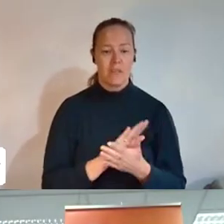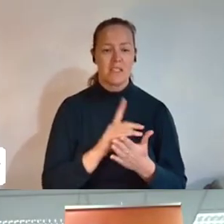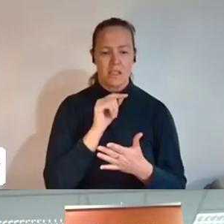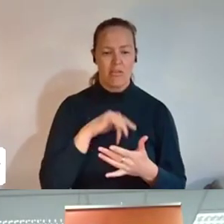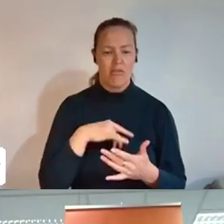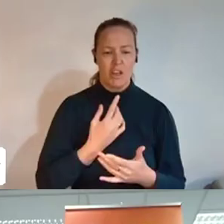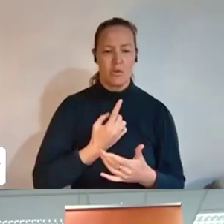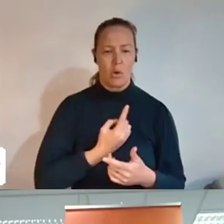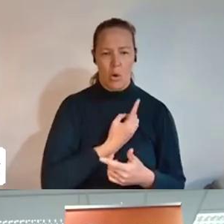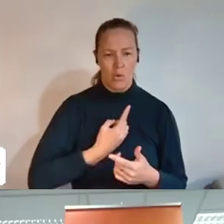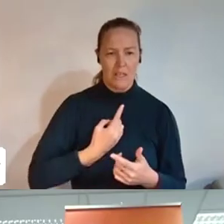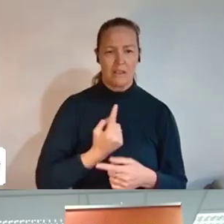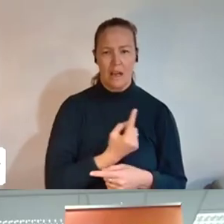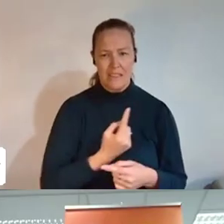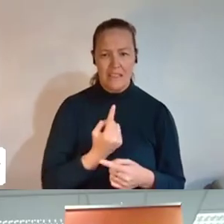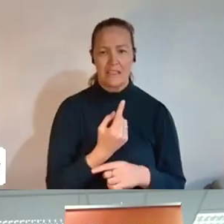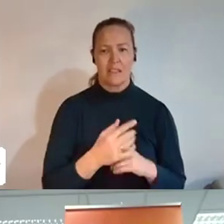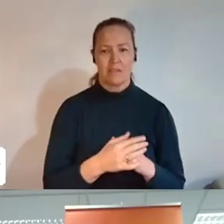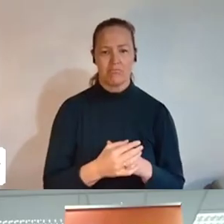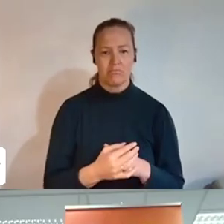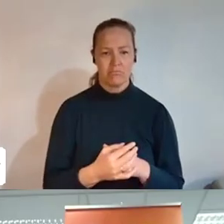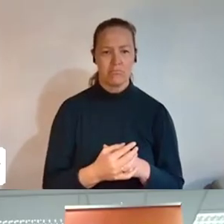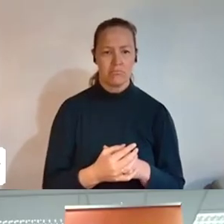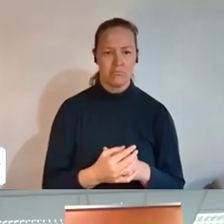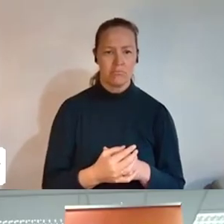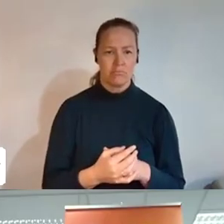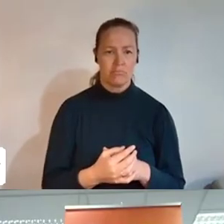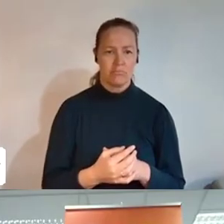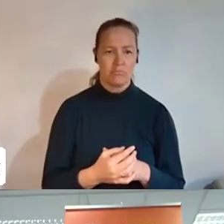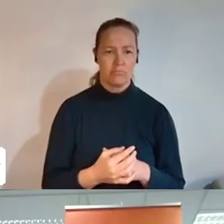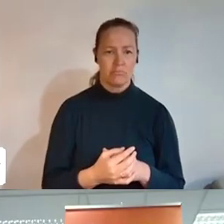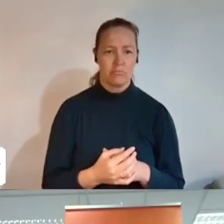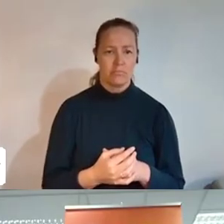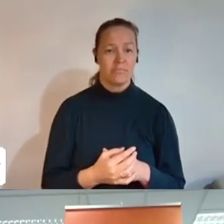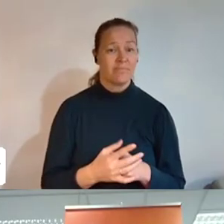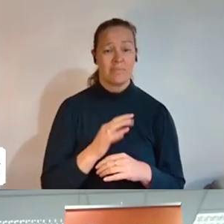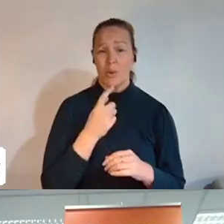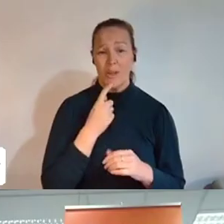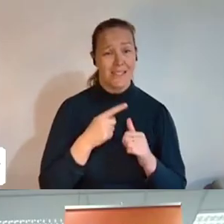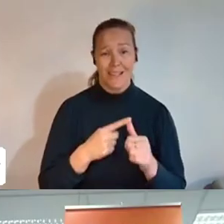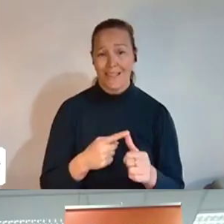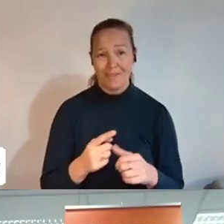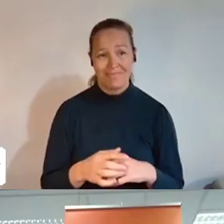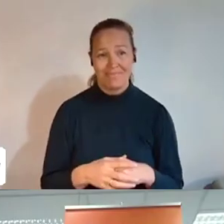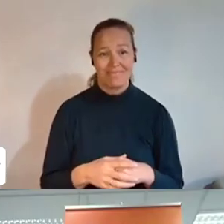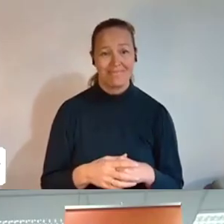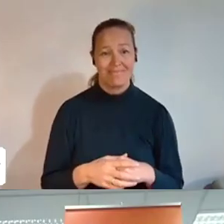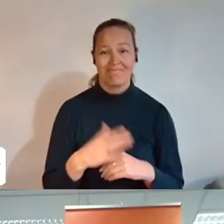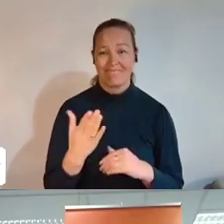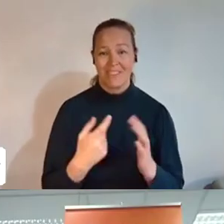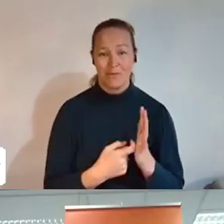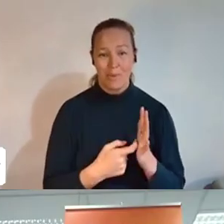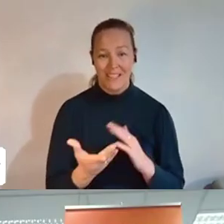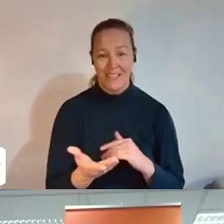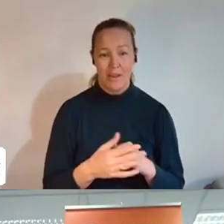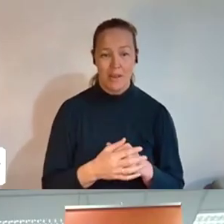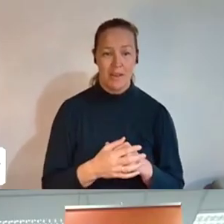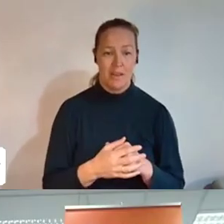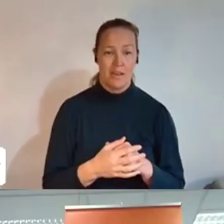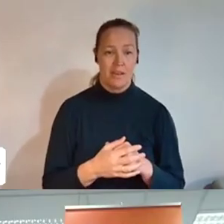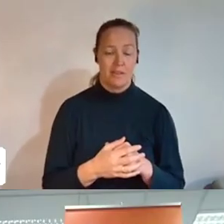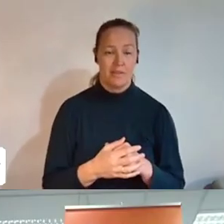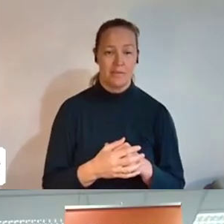position to be in. And so, yeah, no easy answers. Over to you Robbie. I think that follows the lines